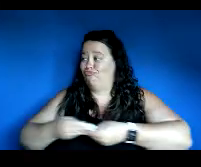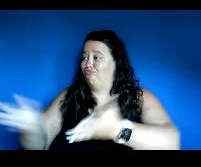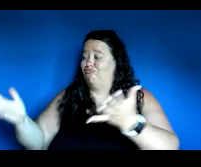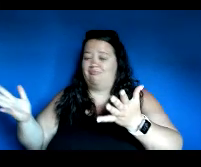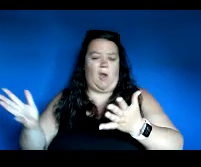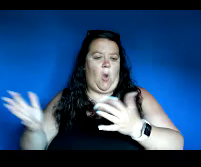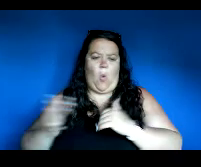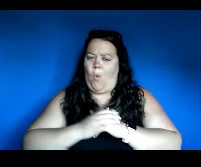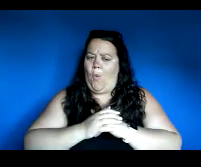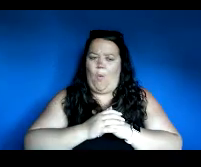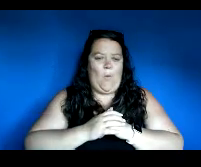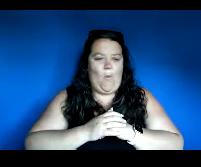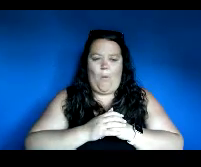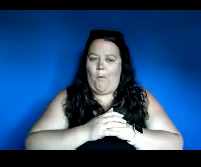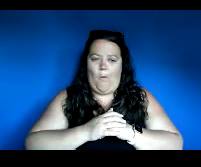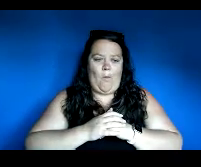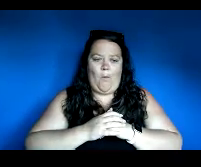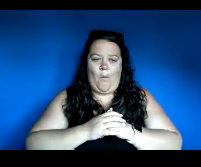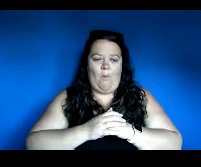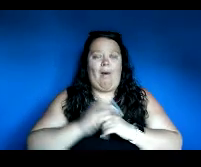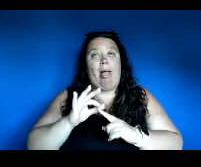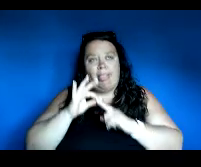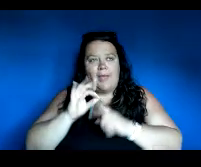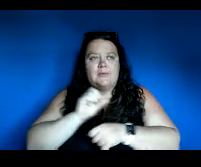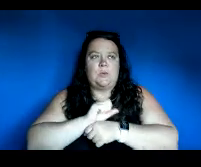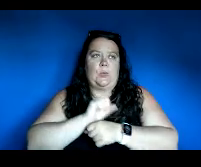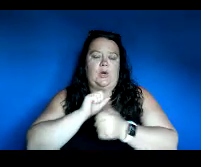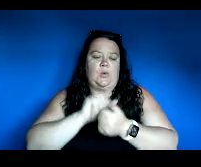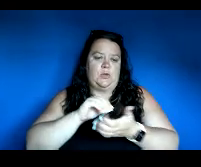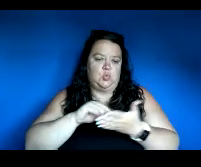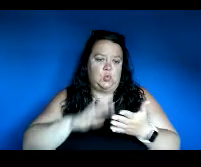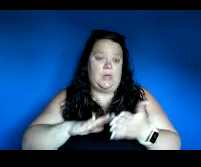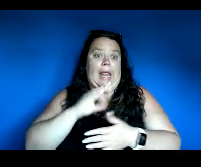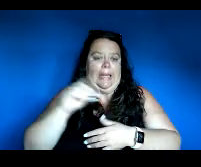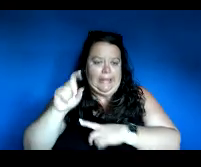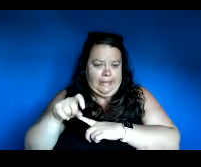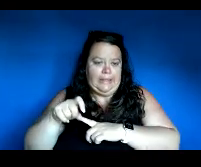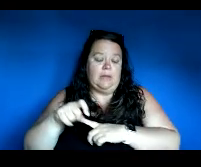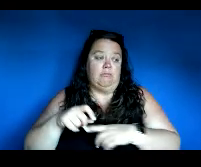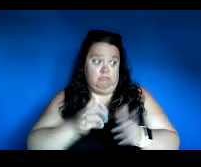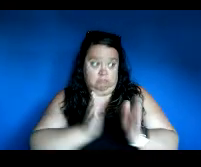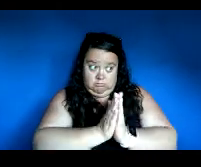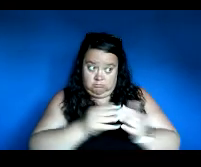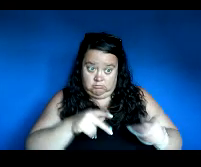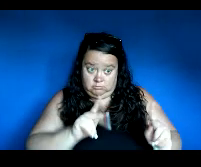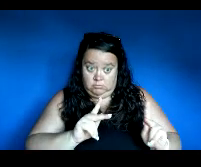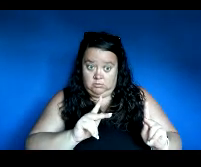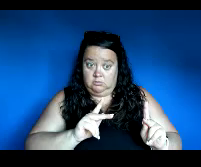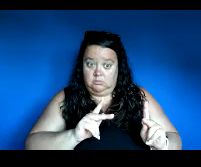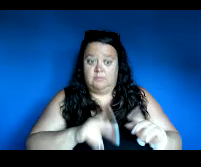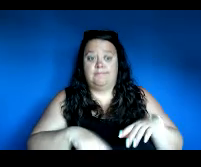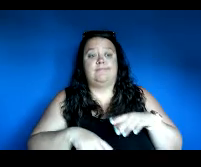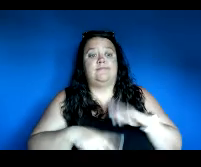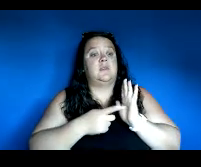with a student and we need to share that, and they're a part of that conversation. So sometimes we'll connect them with their college student services office,